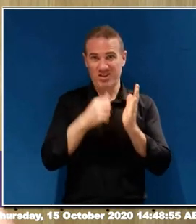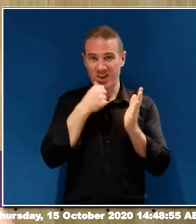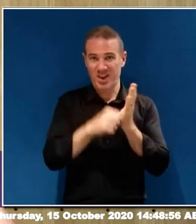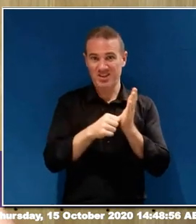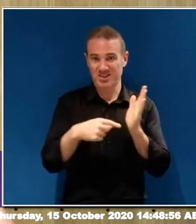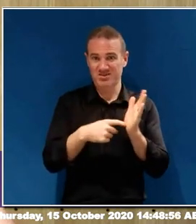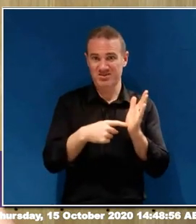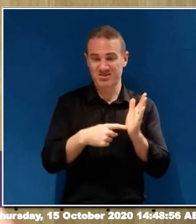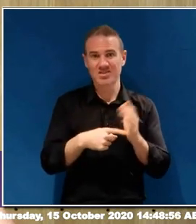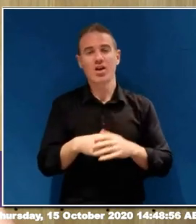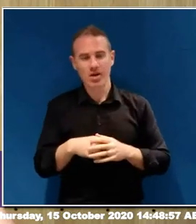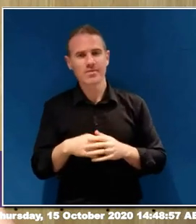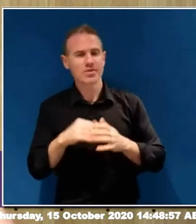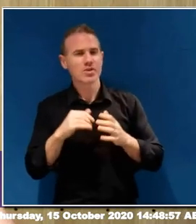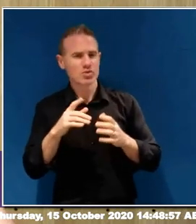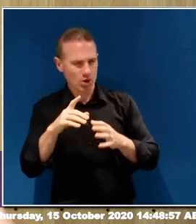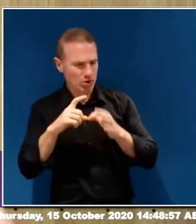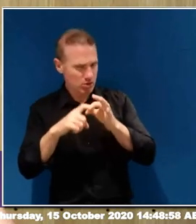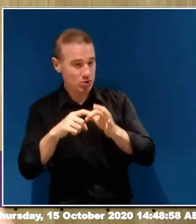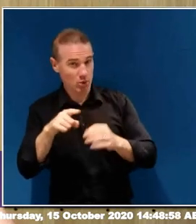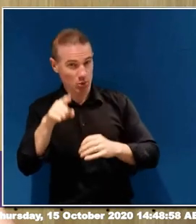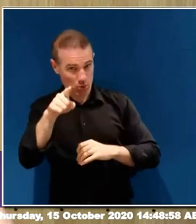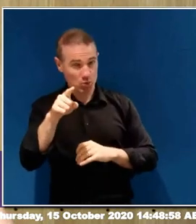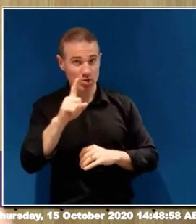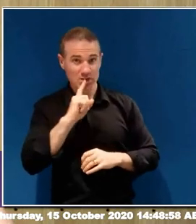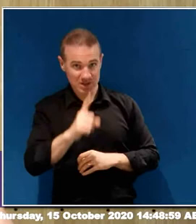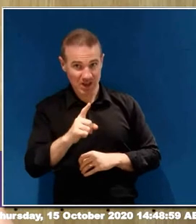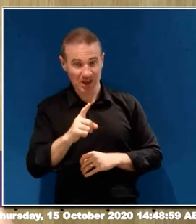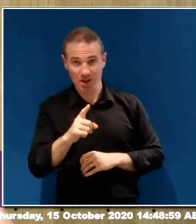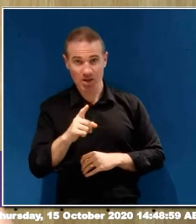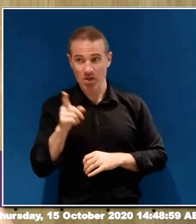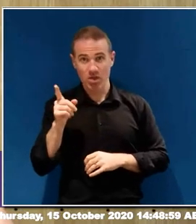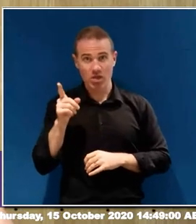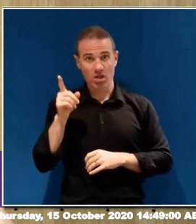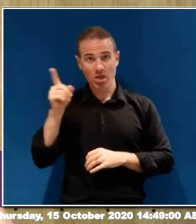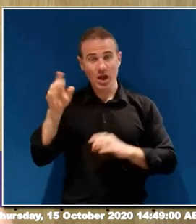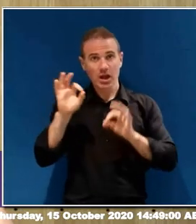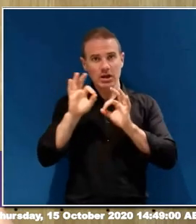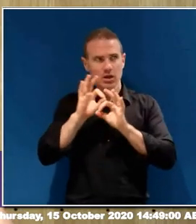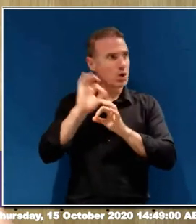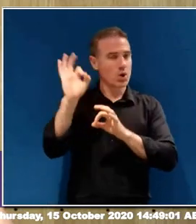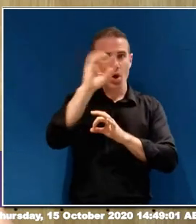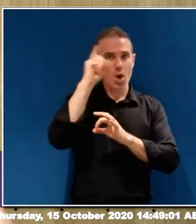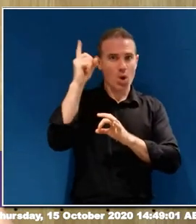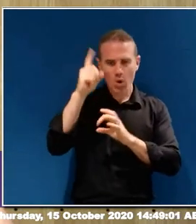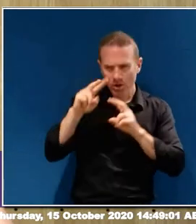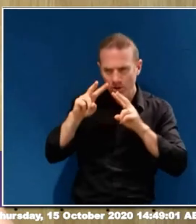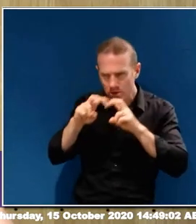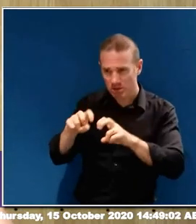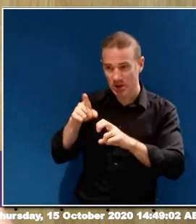was no consideration of the extent to which supports were provided? No. Yes.